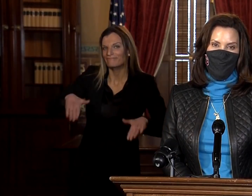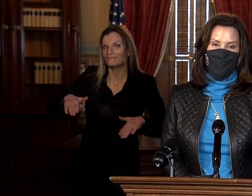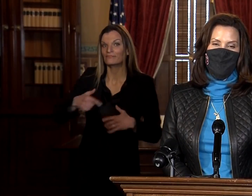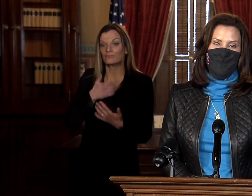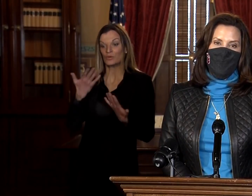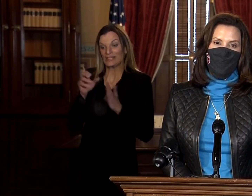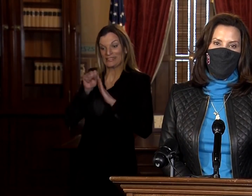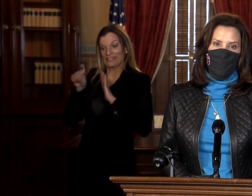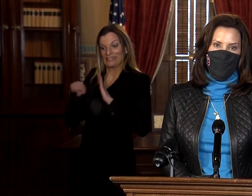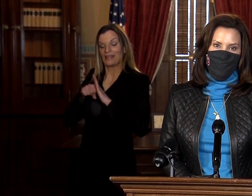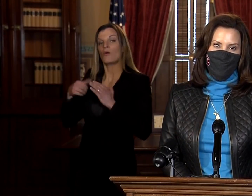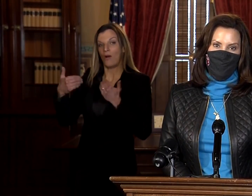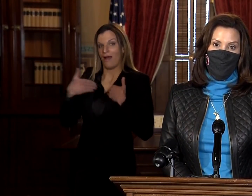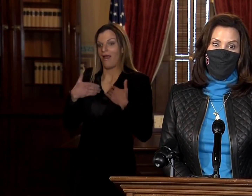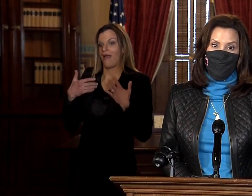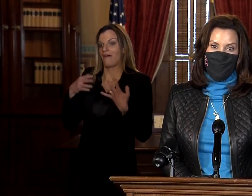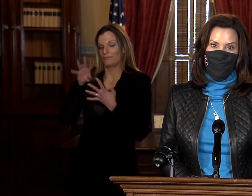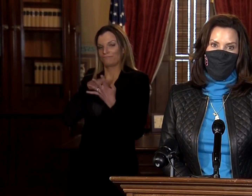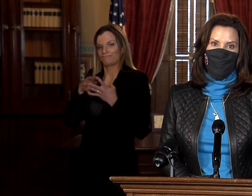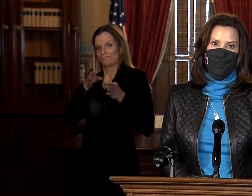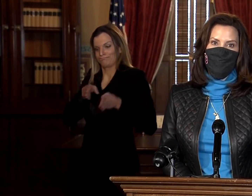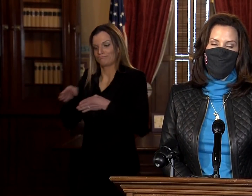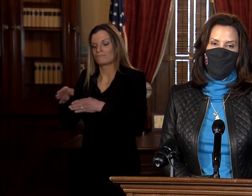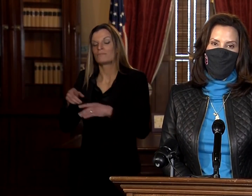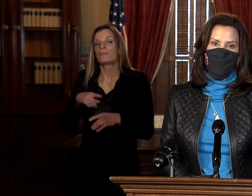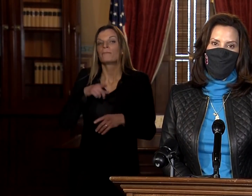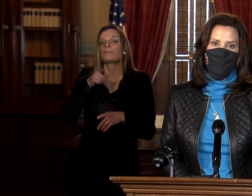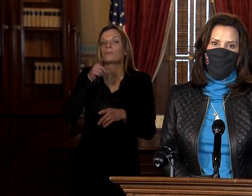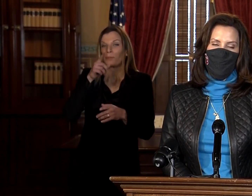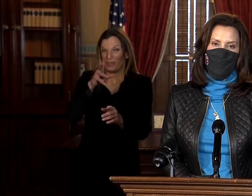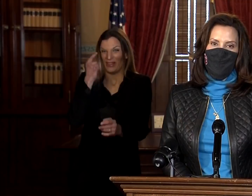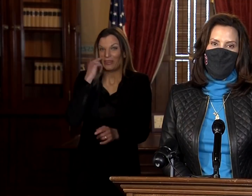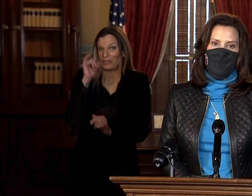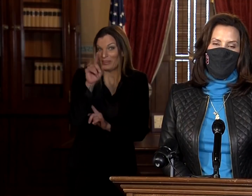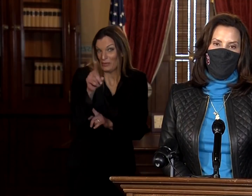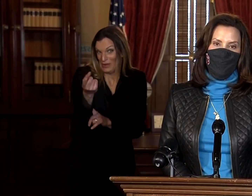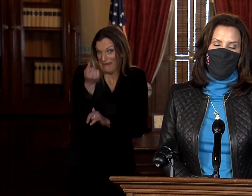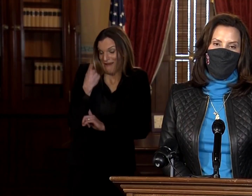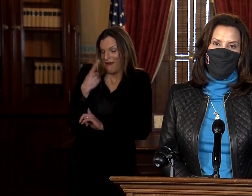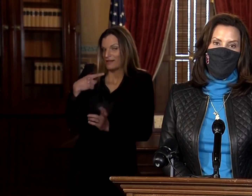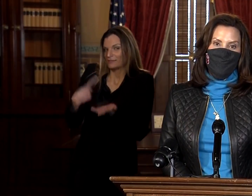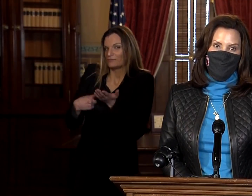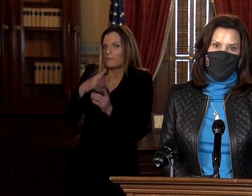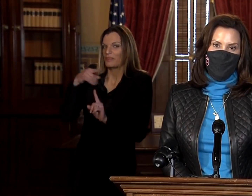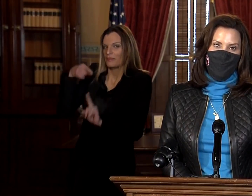as to what that looks like. We’re moving very quickly. We’re moving very quickly. We have built up an apparatus at We have built up an apparatus at the state level. the state level. I think the question about the